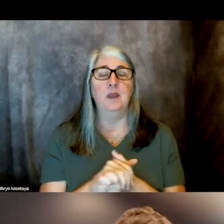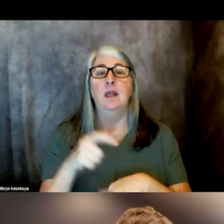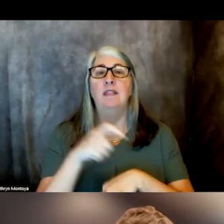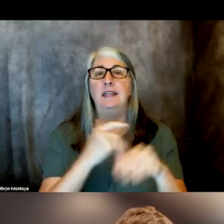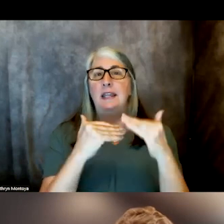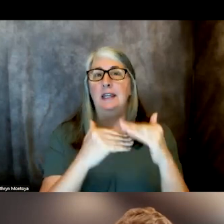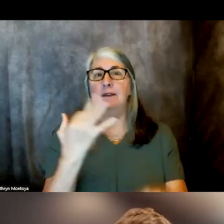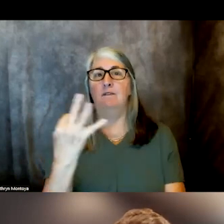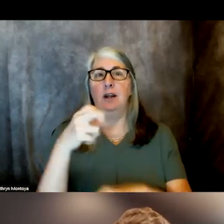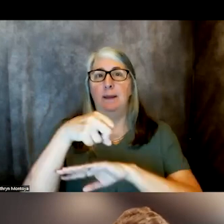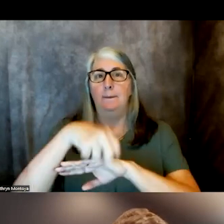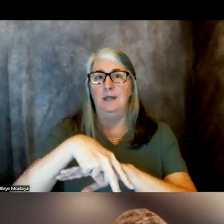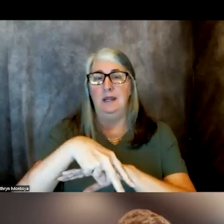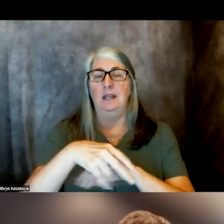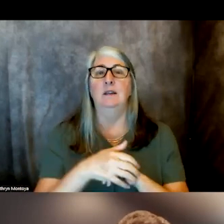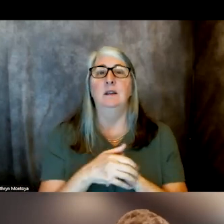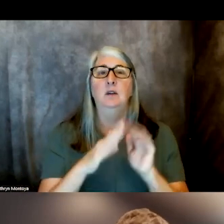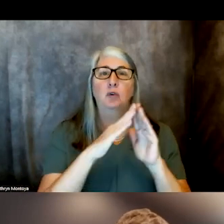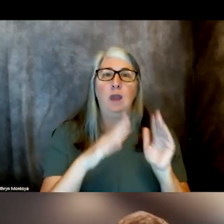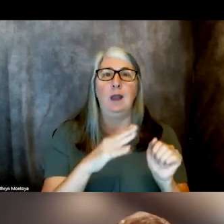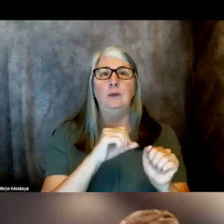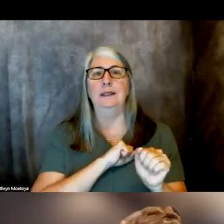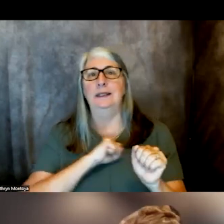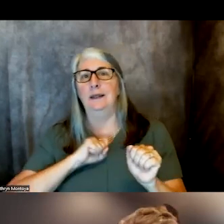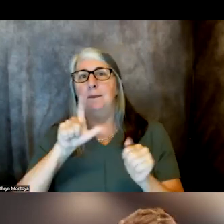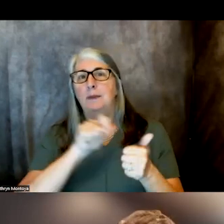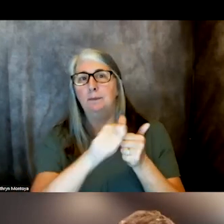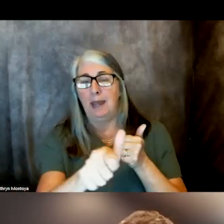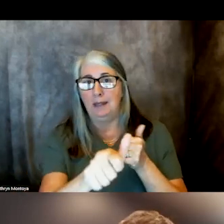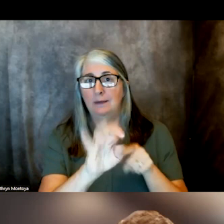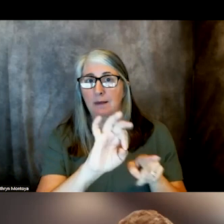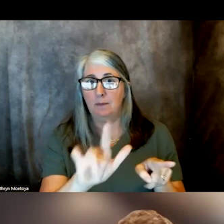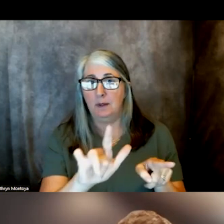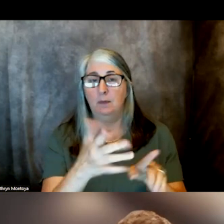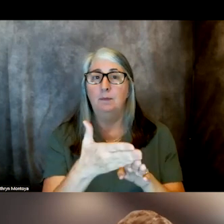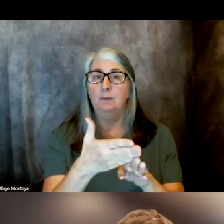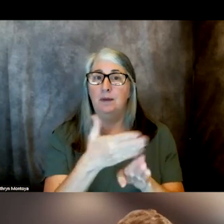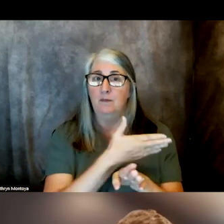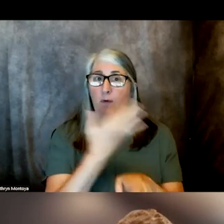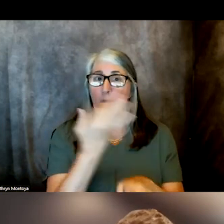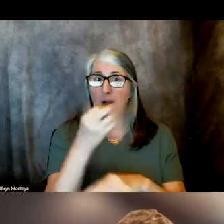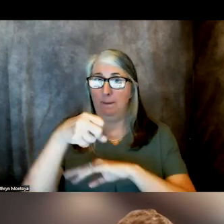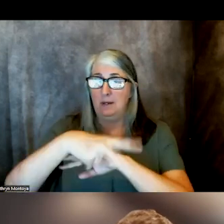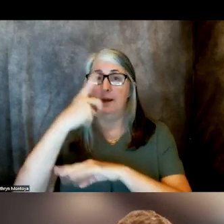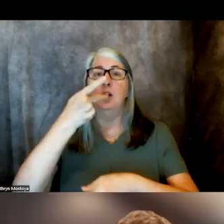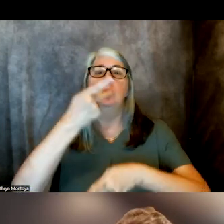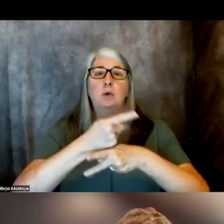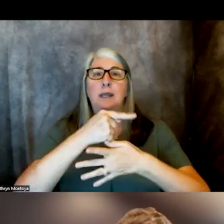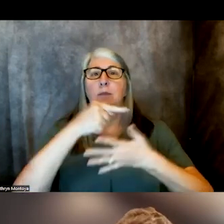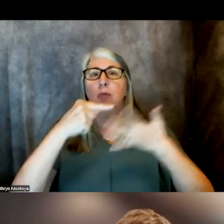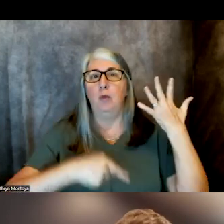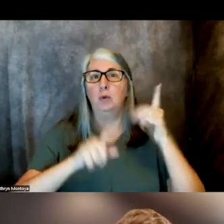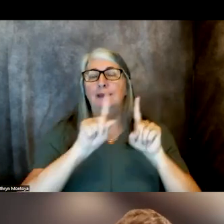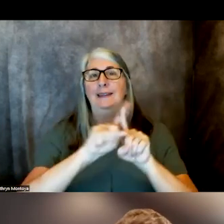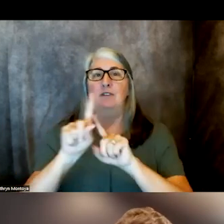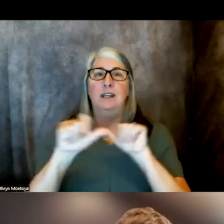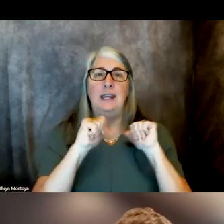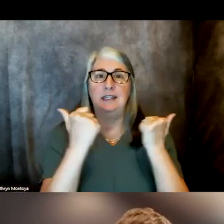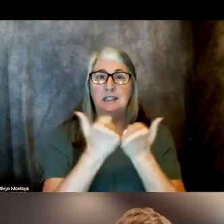THAT HAS TO PASS THAT FRIDAY TO KEEP THOSE AGENCIES OPEN.